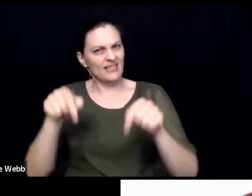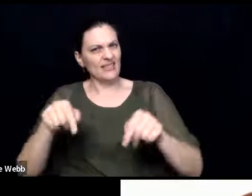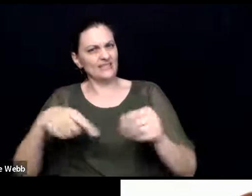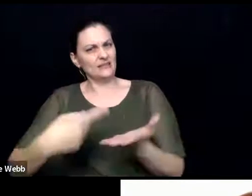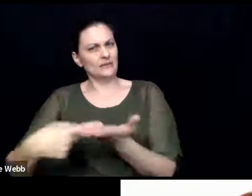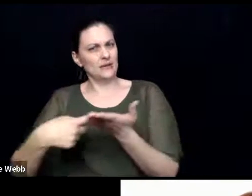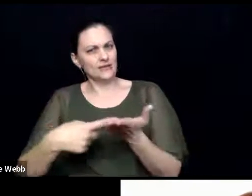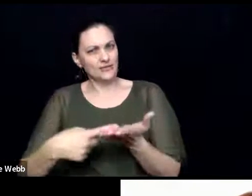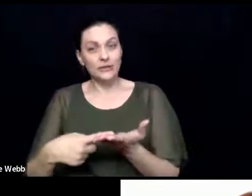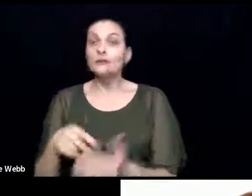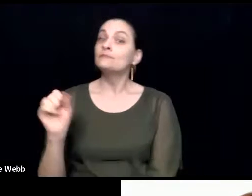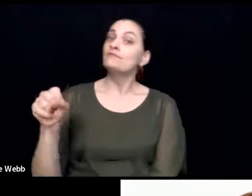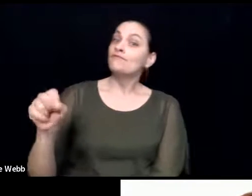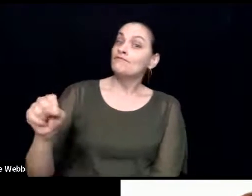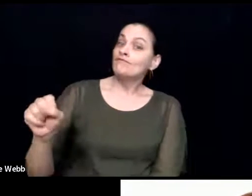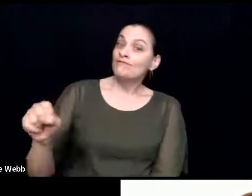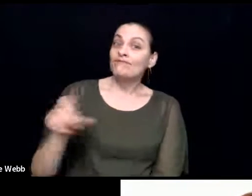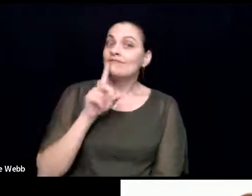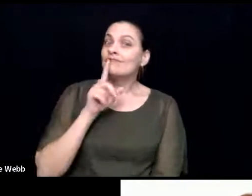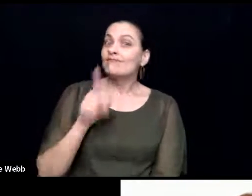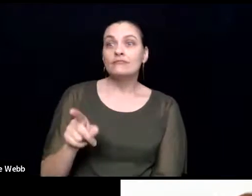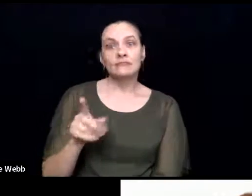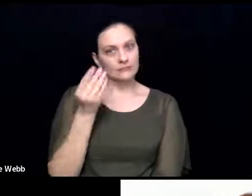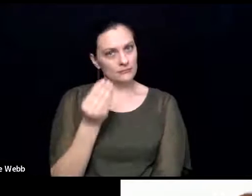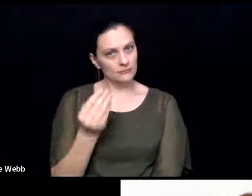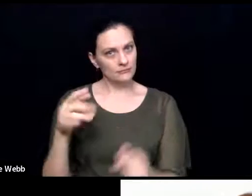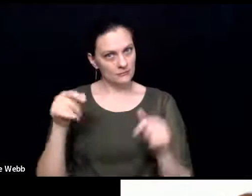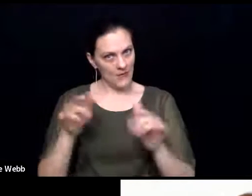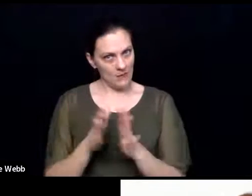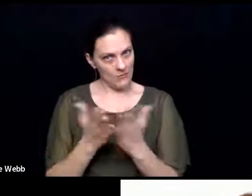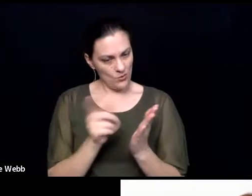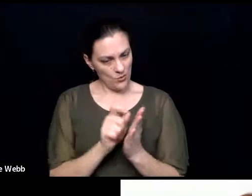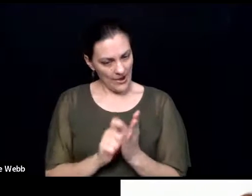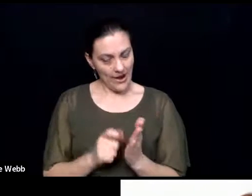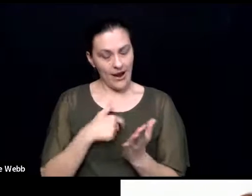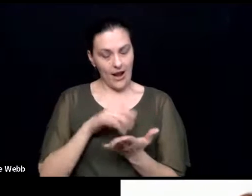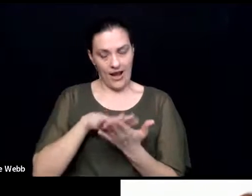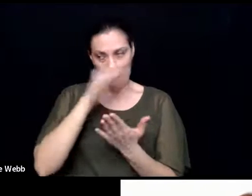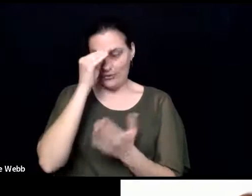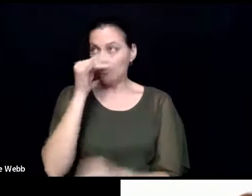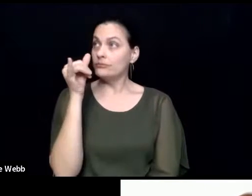this work is it is a lot of work. Understanding internalized oppression is not an easy thing